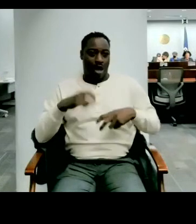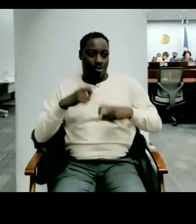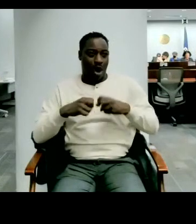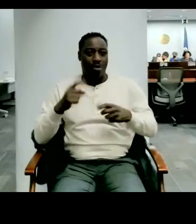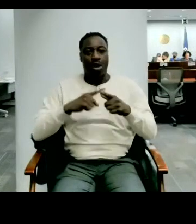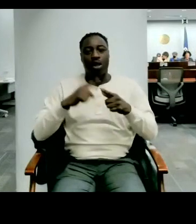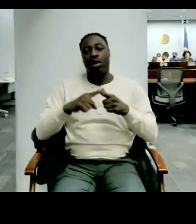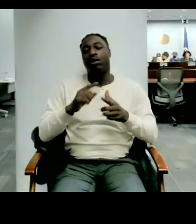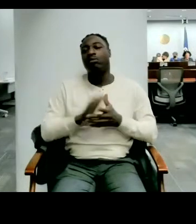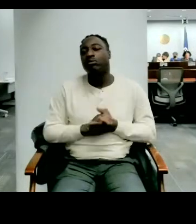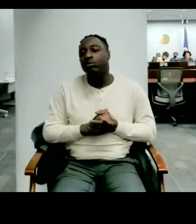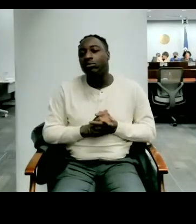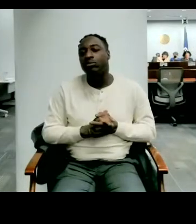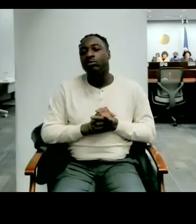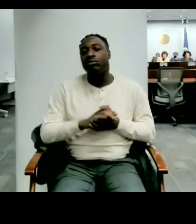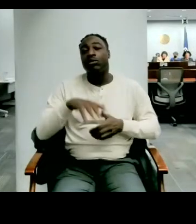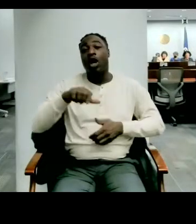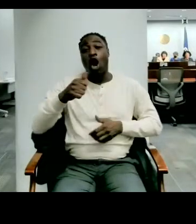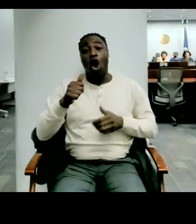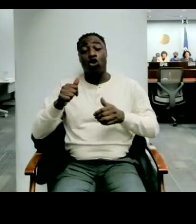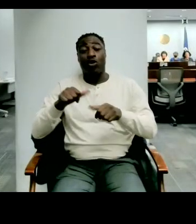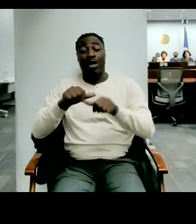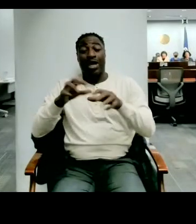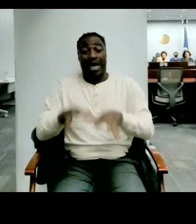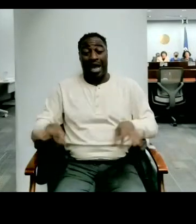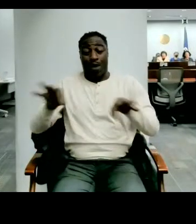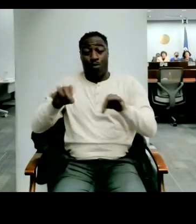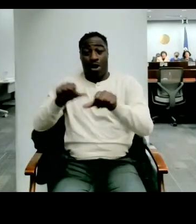One, this is really important is um the meta verse,